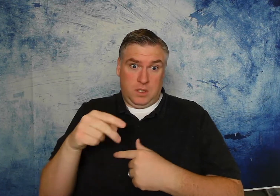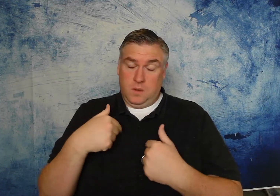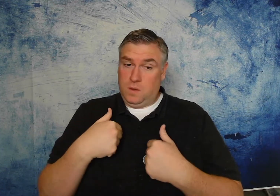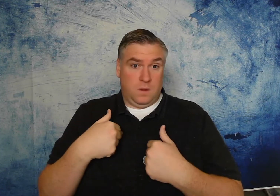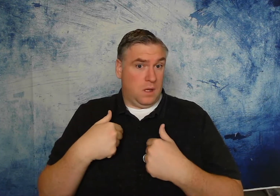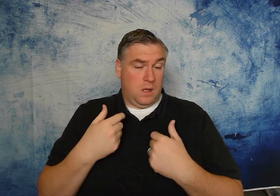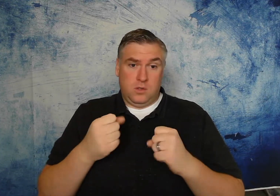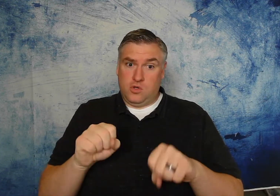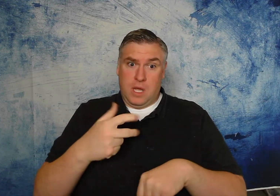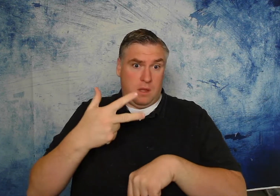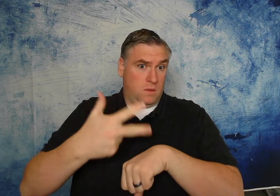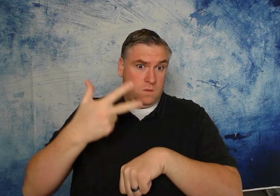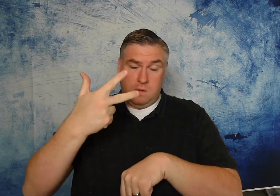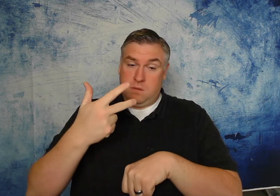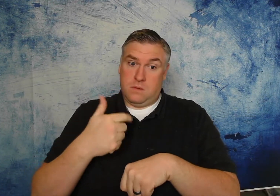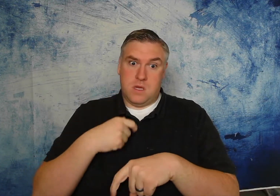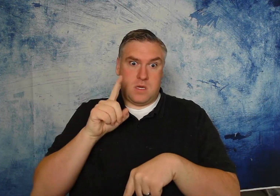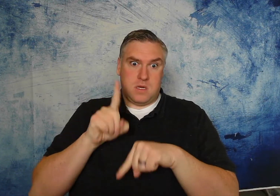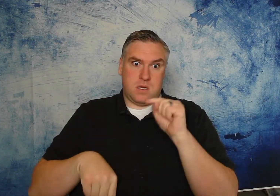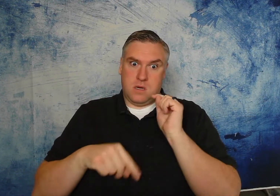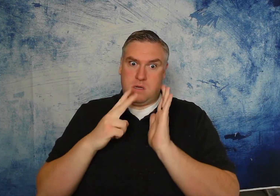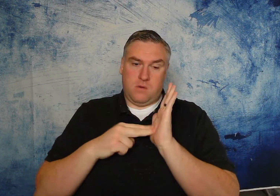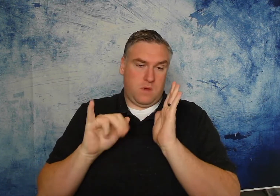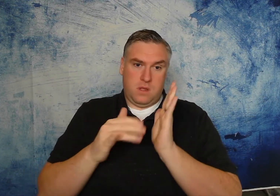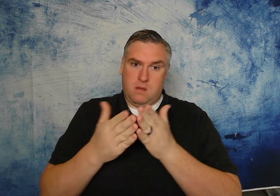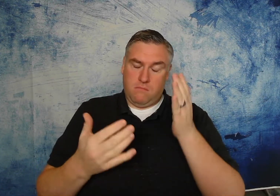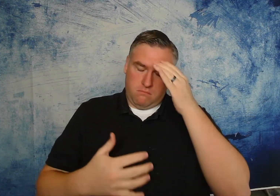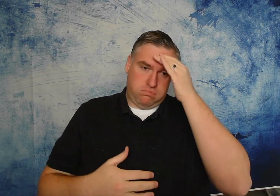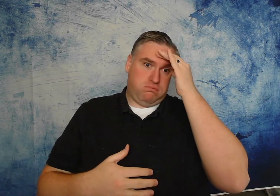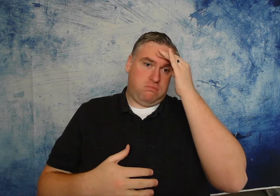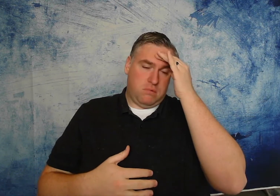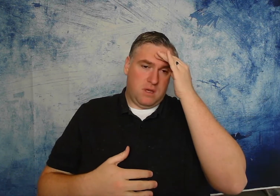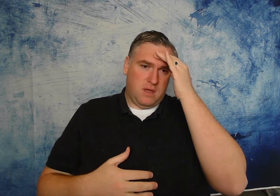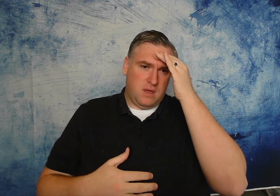For me, "Catch-22". I have tried to read that book three times and I cannot read it!